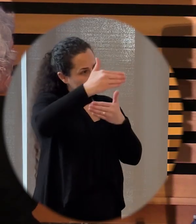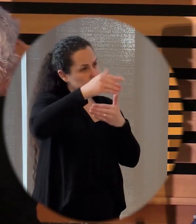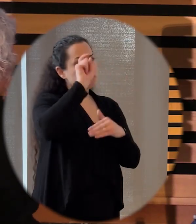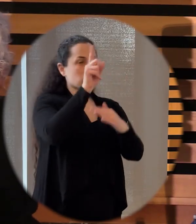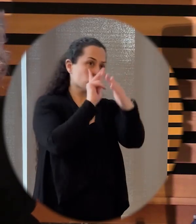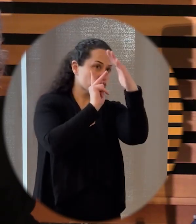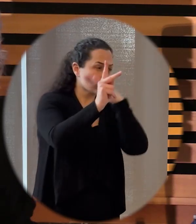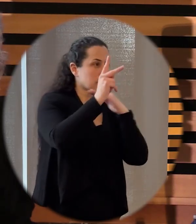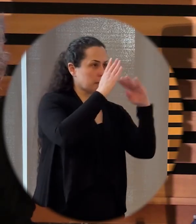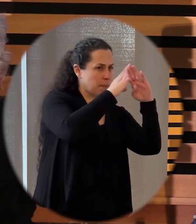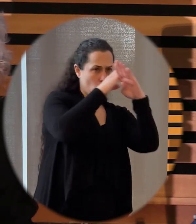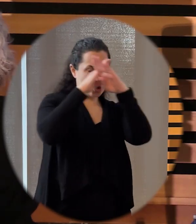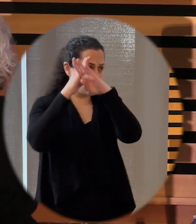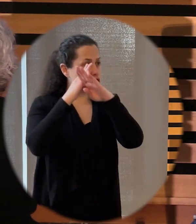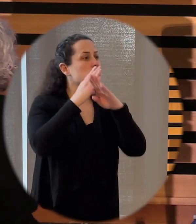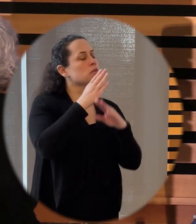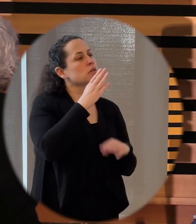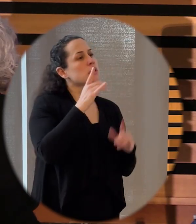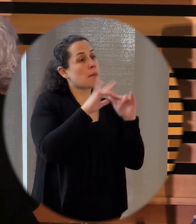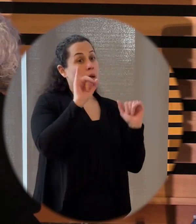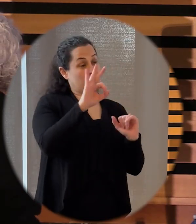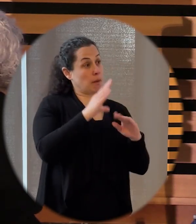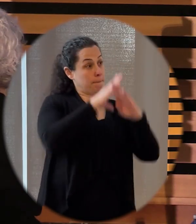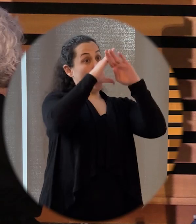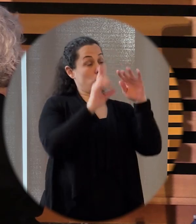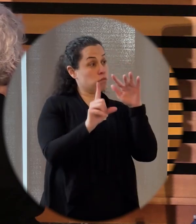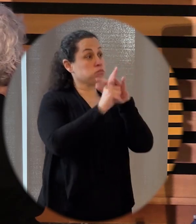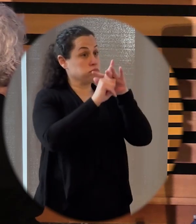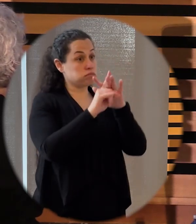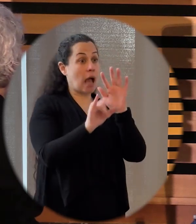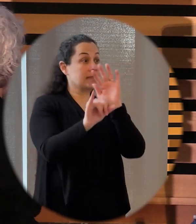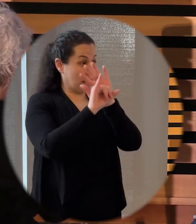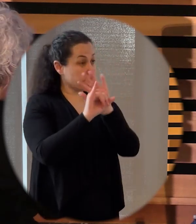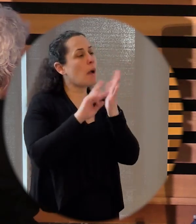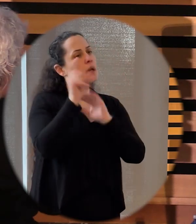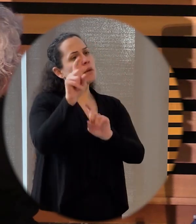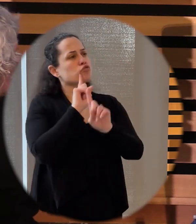anticipate barriers, and respond seriously when those barriers are